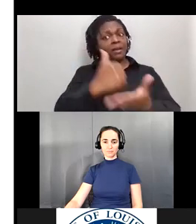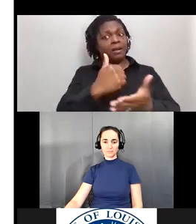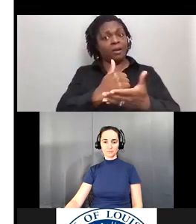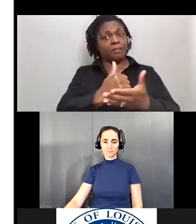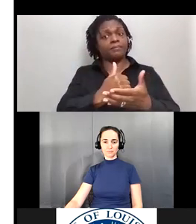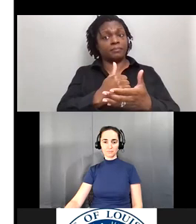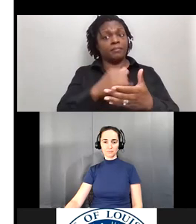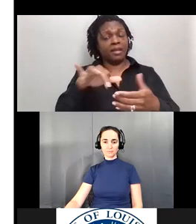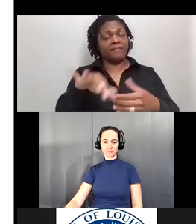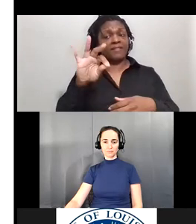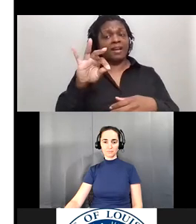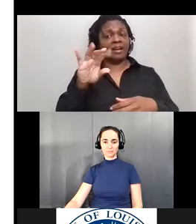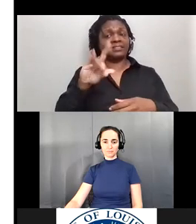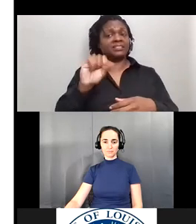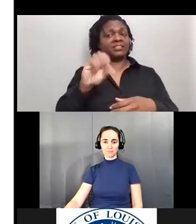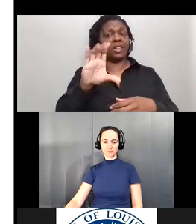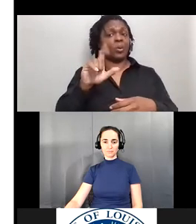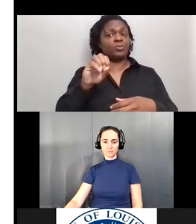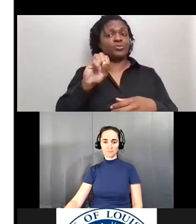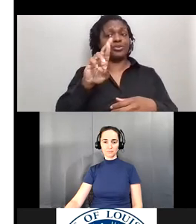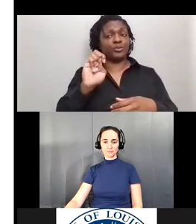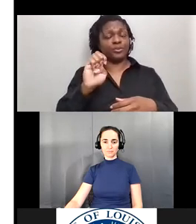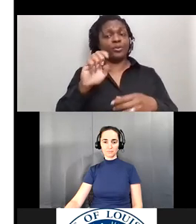cards. 16:06:33 These are cards that you would give